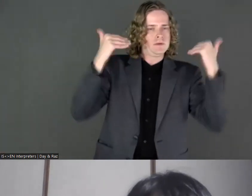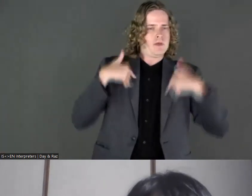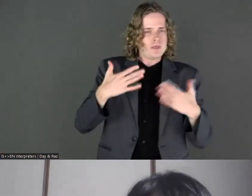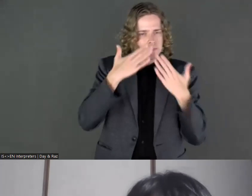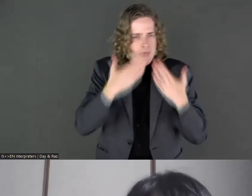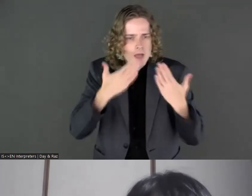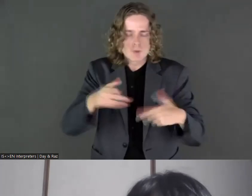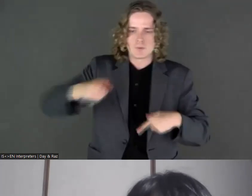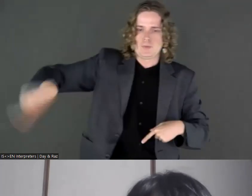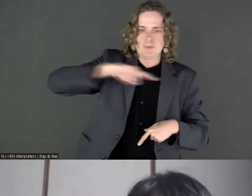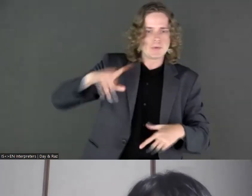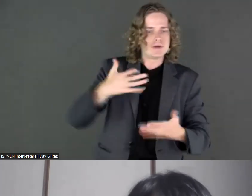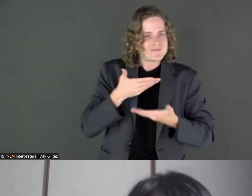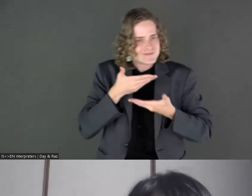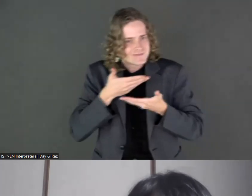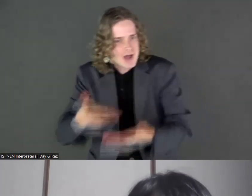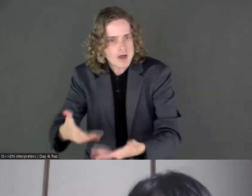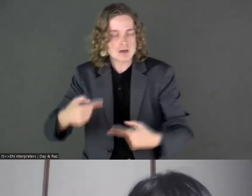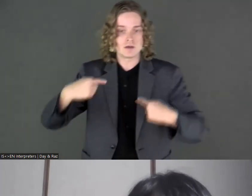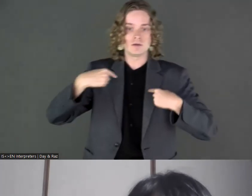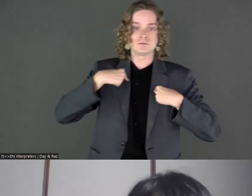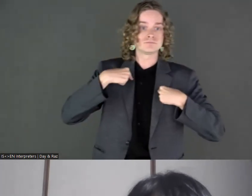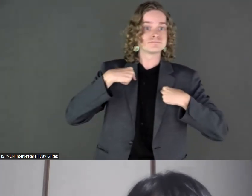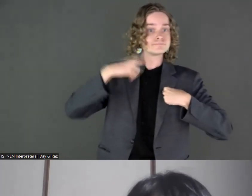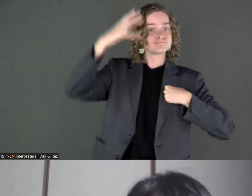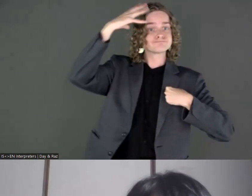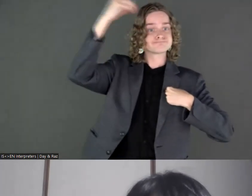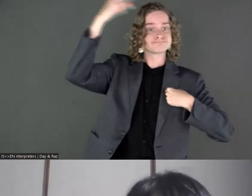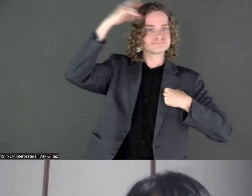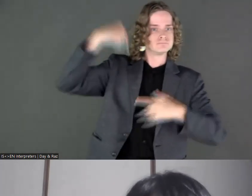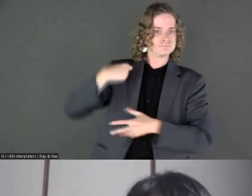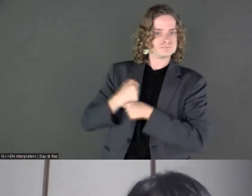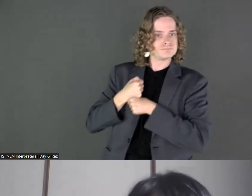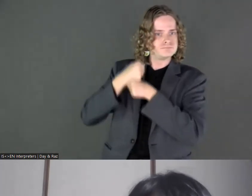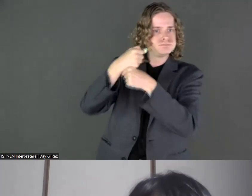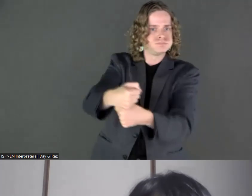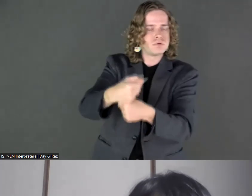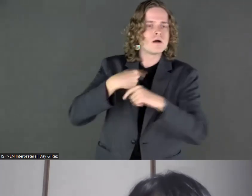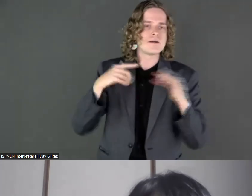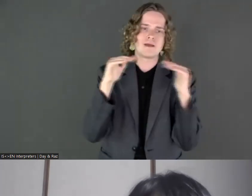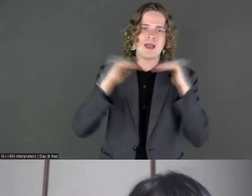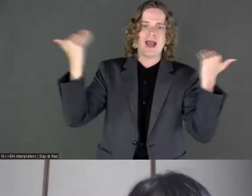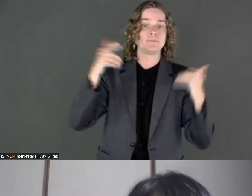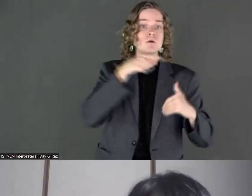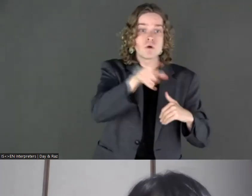is here represented by me and I will gladly answer all your questions. Thank you very much.